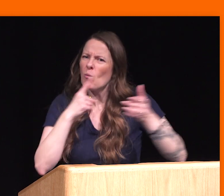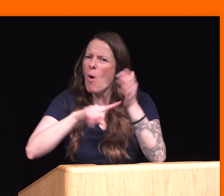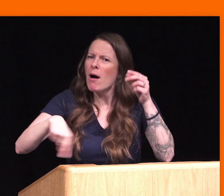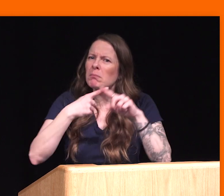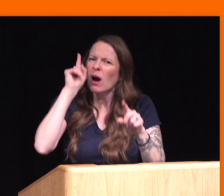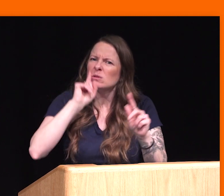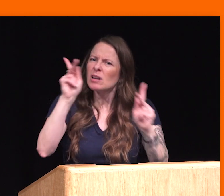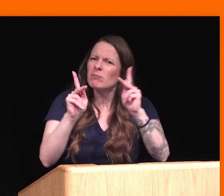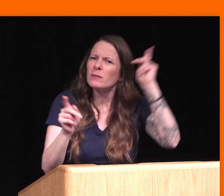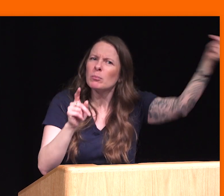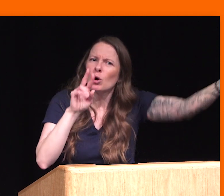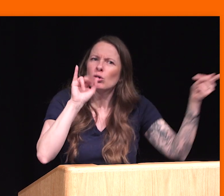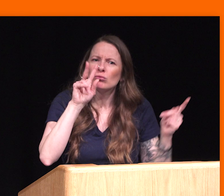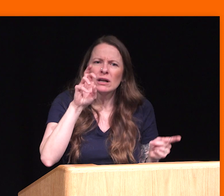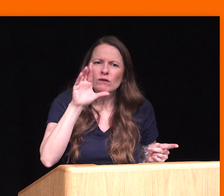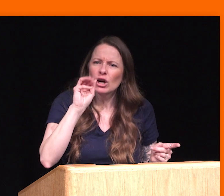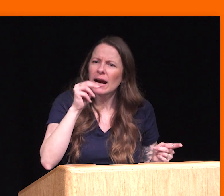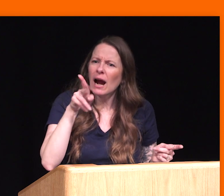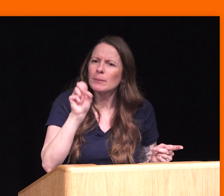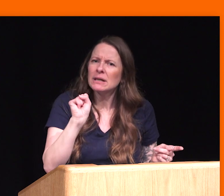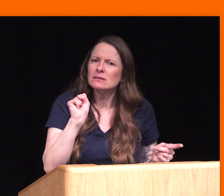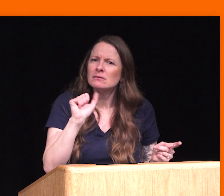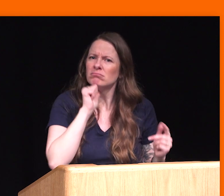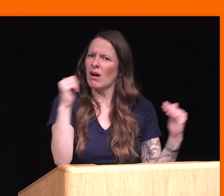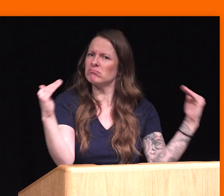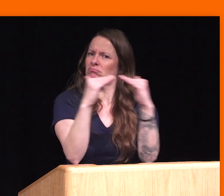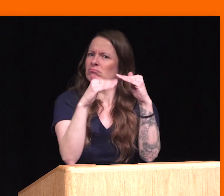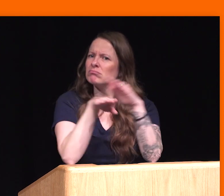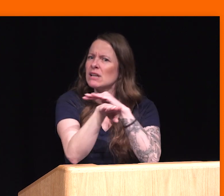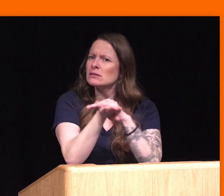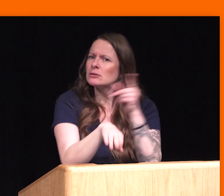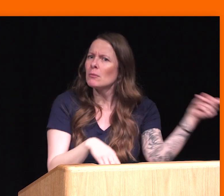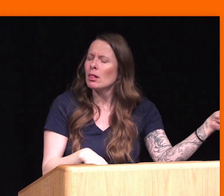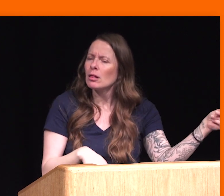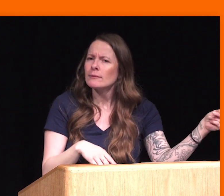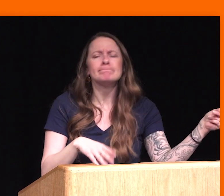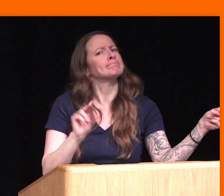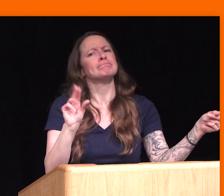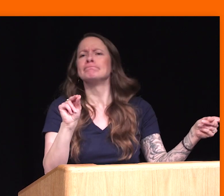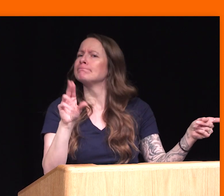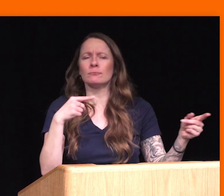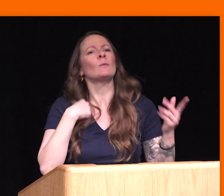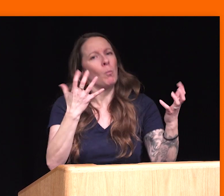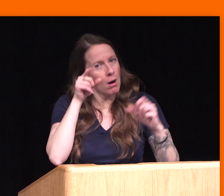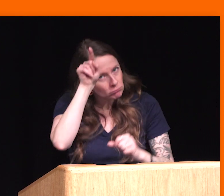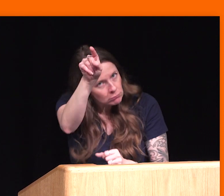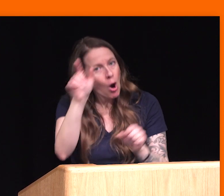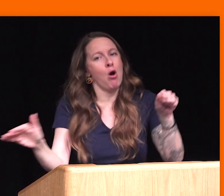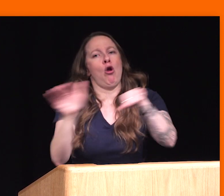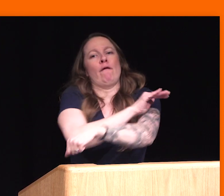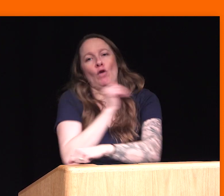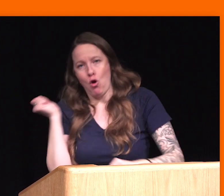was better than that at the River Campus. But there were Deaf people working at River Campus who didn't have equal access to interpreters.